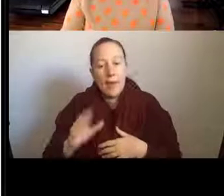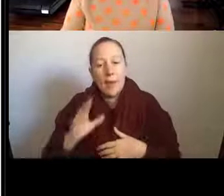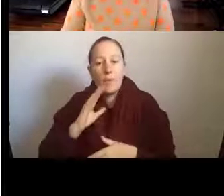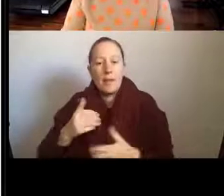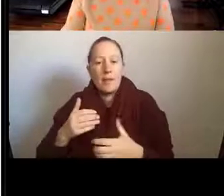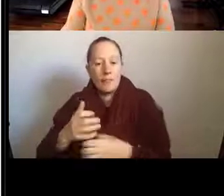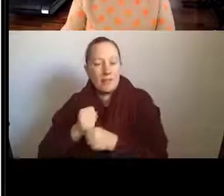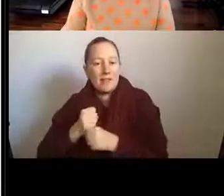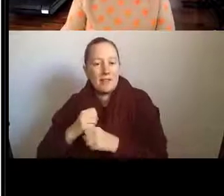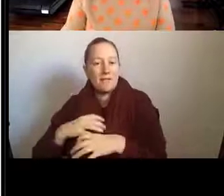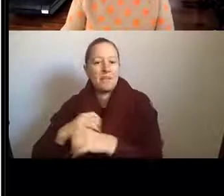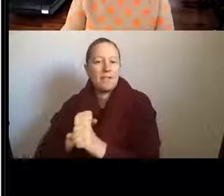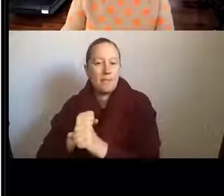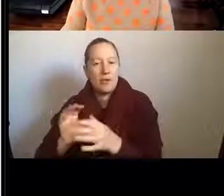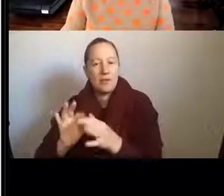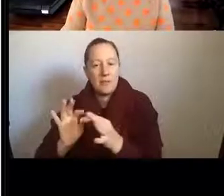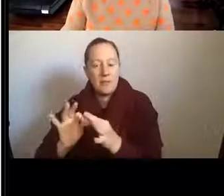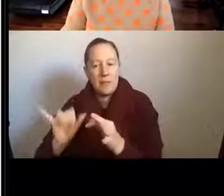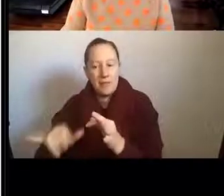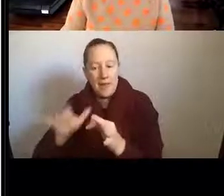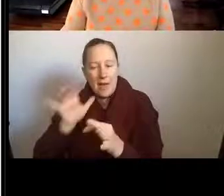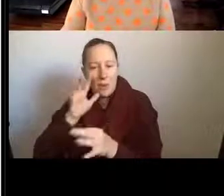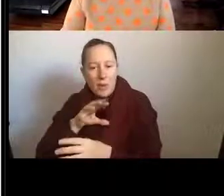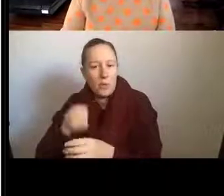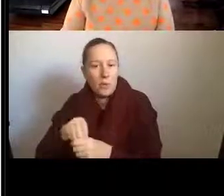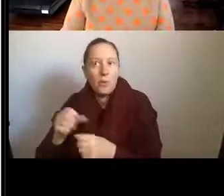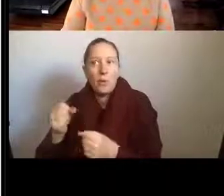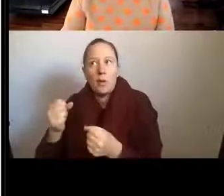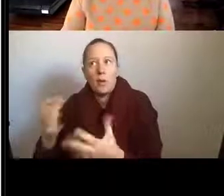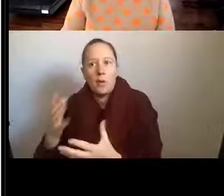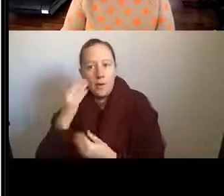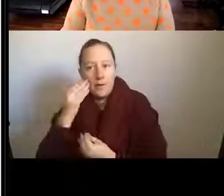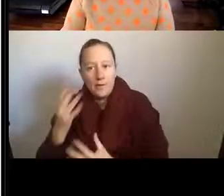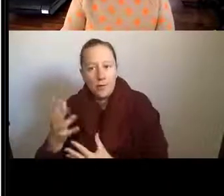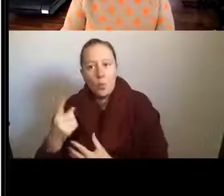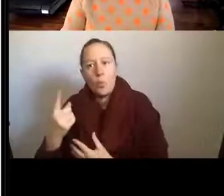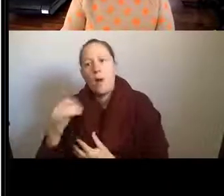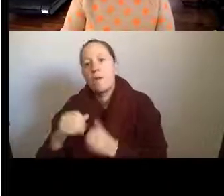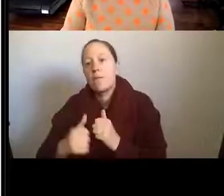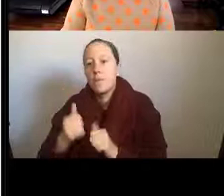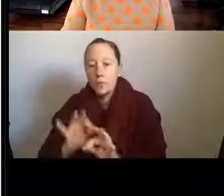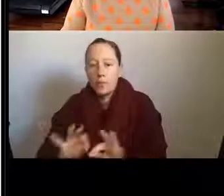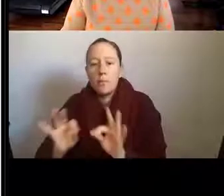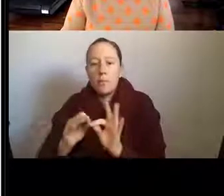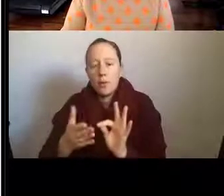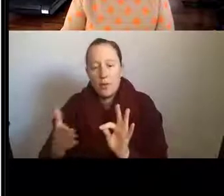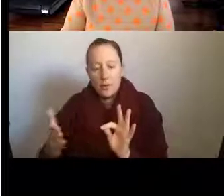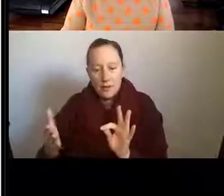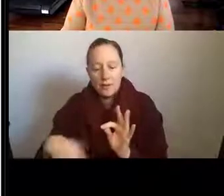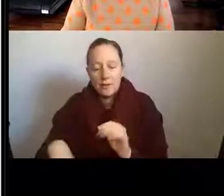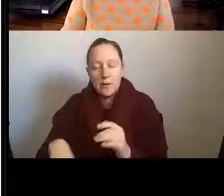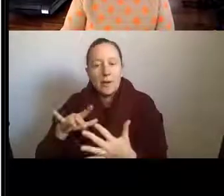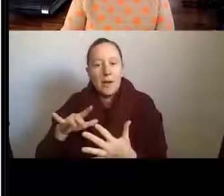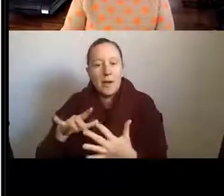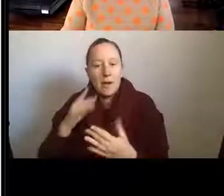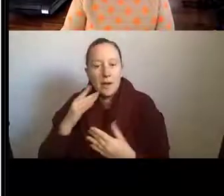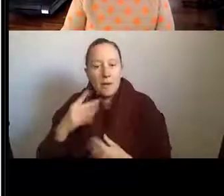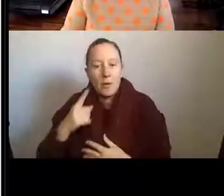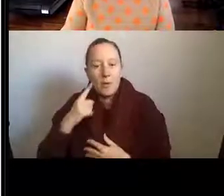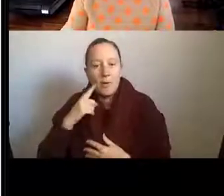This is going to contain a lot of information. One of the most important things, though, is that contact information for the program officer.